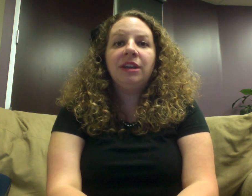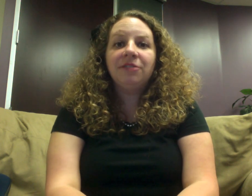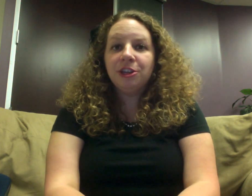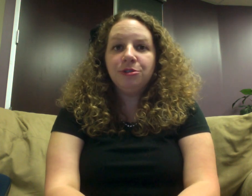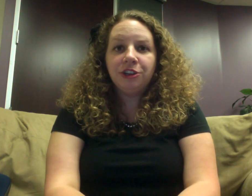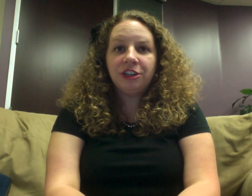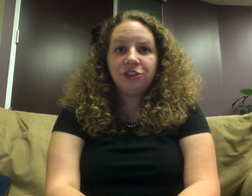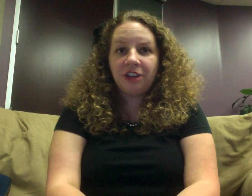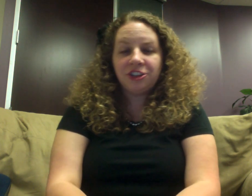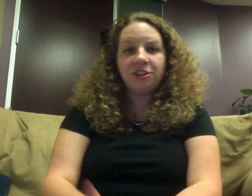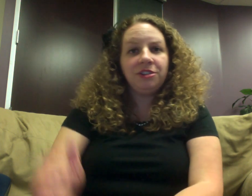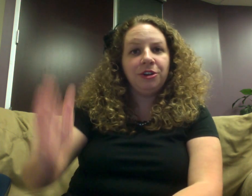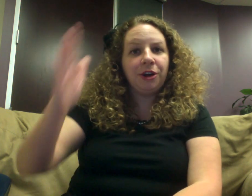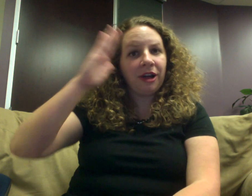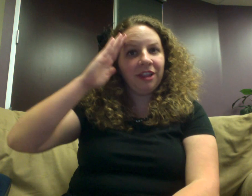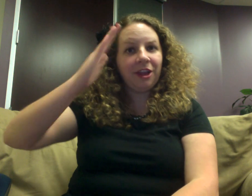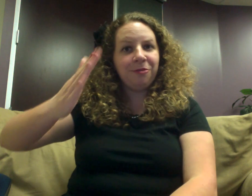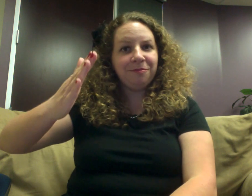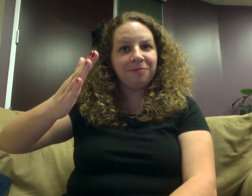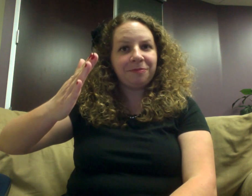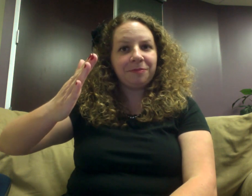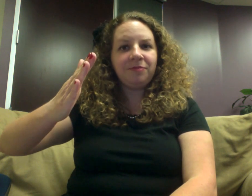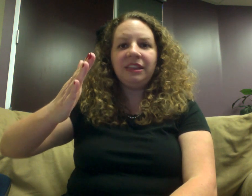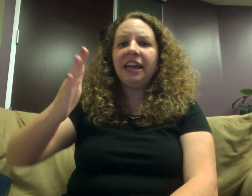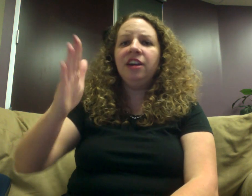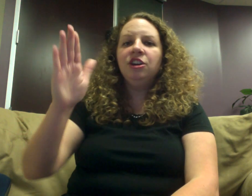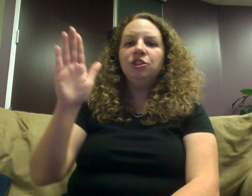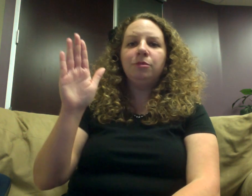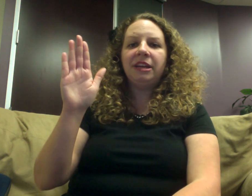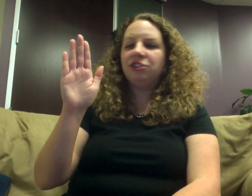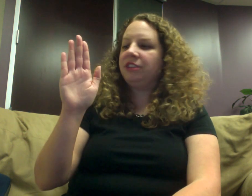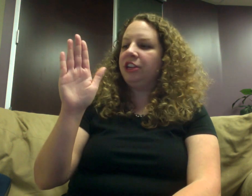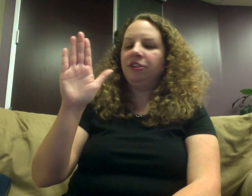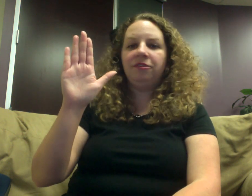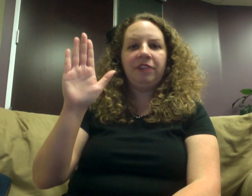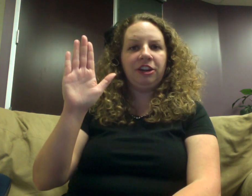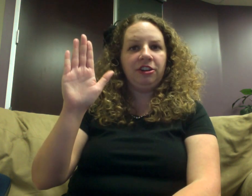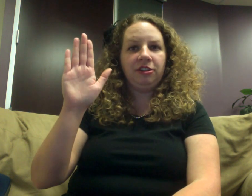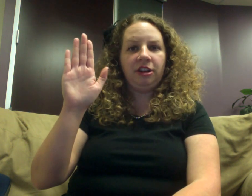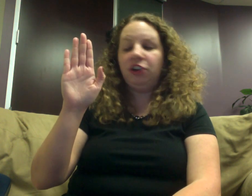whenever you do your introduction, you'll go HELLO, okay so make sure that your finger,